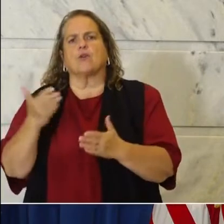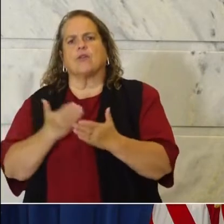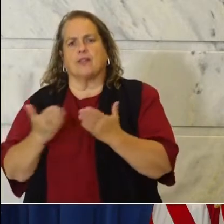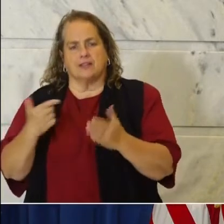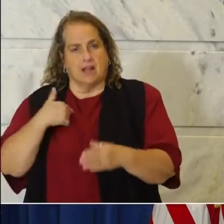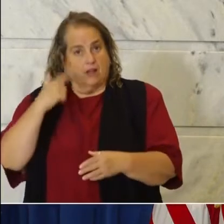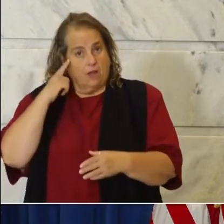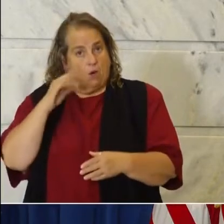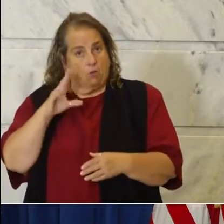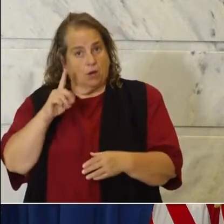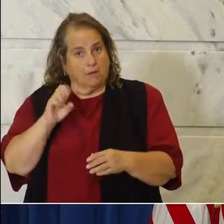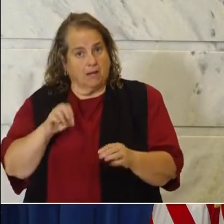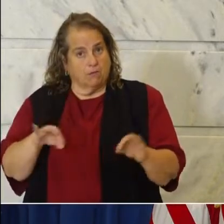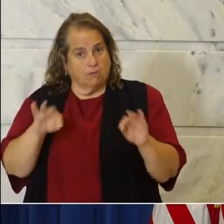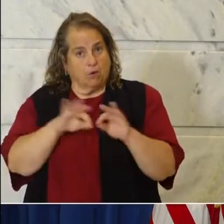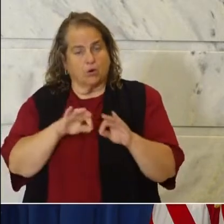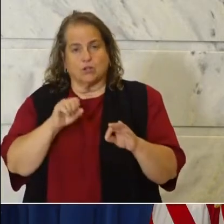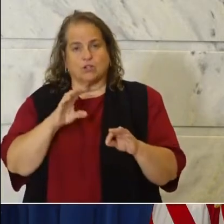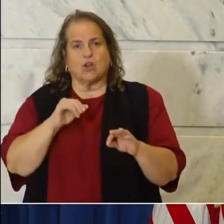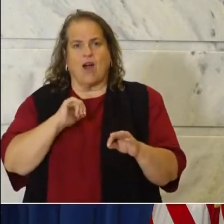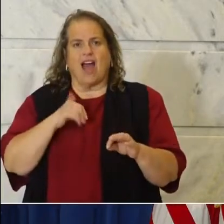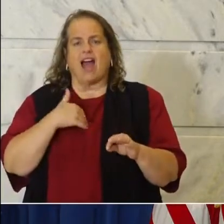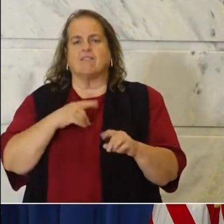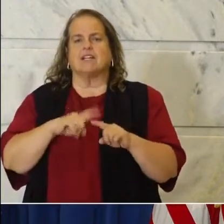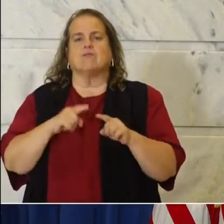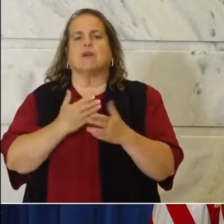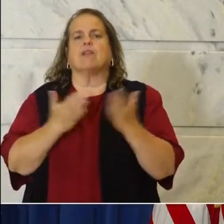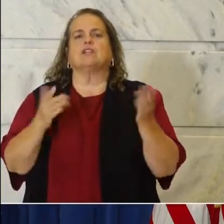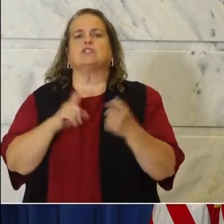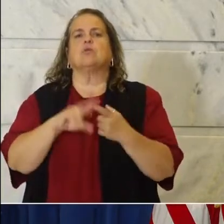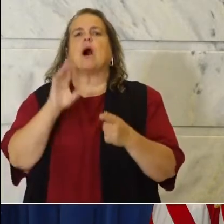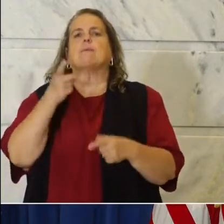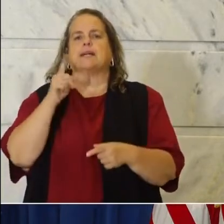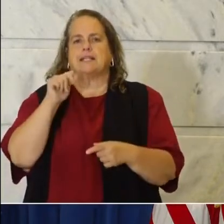important. So I have a grab bag of items to update you on tonight so